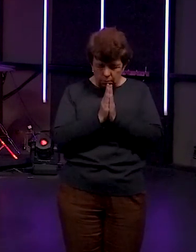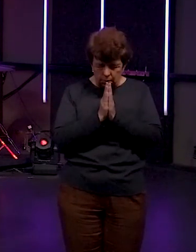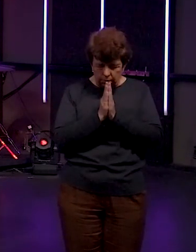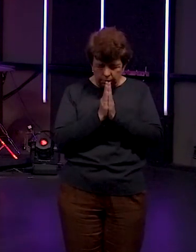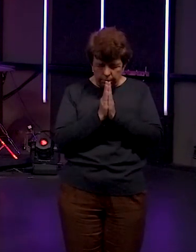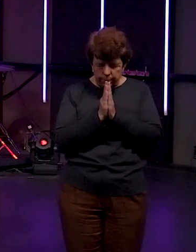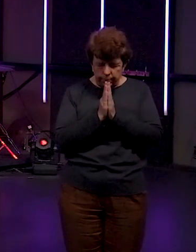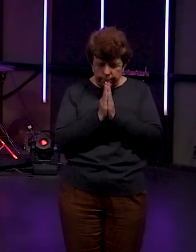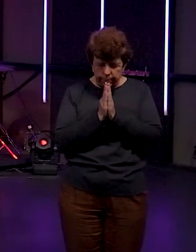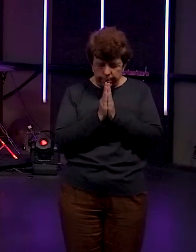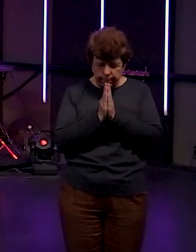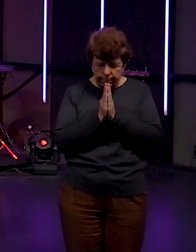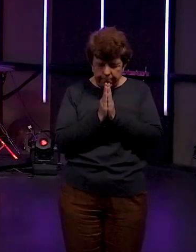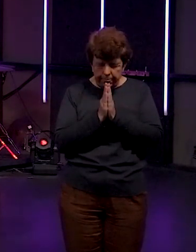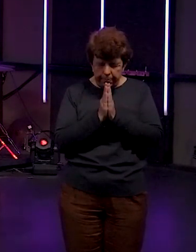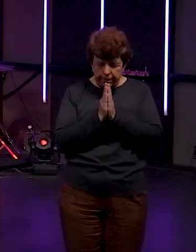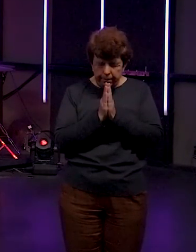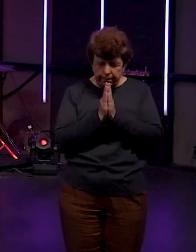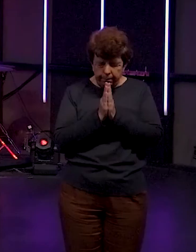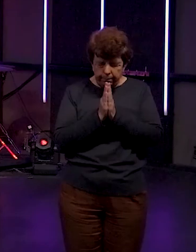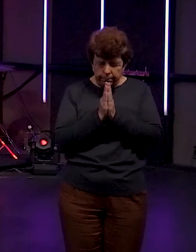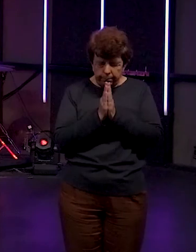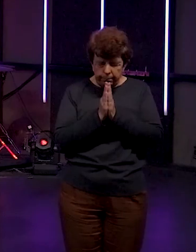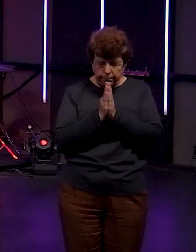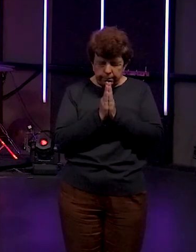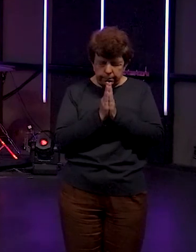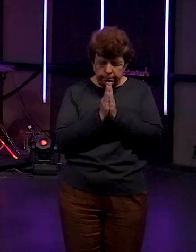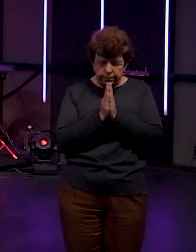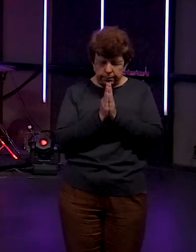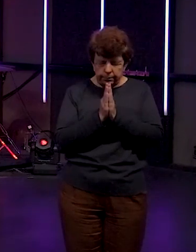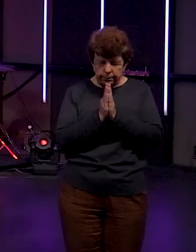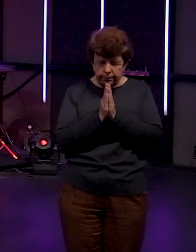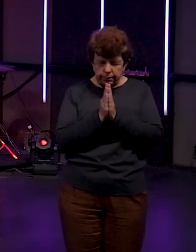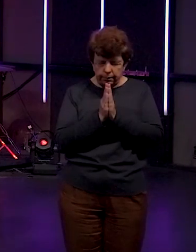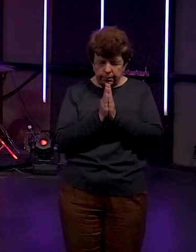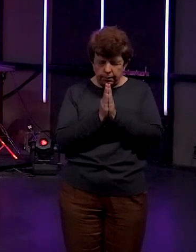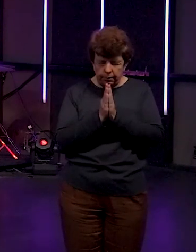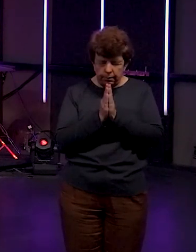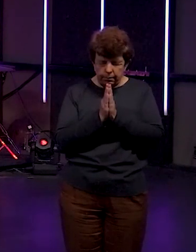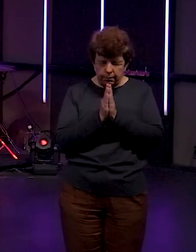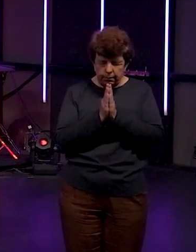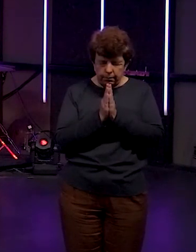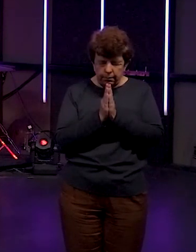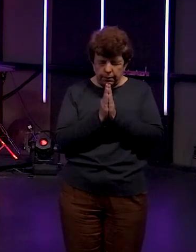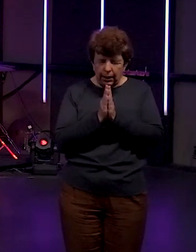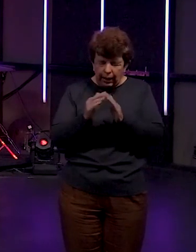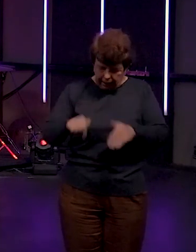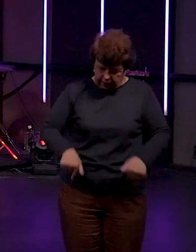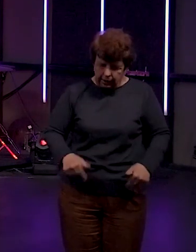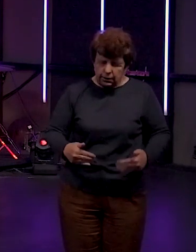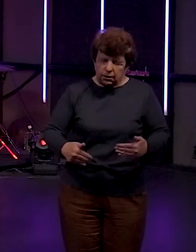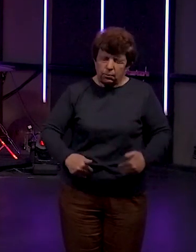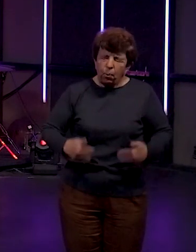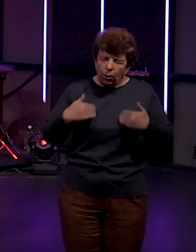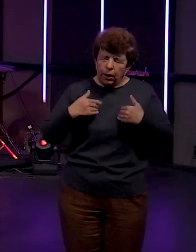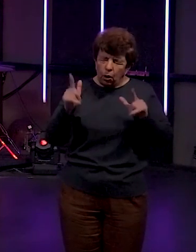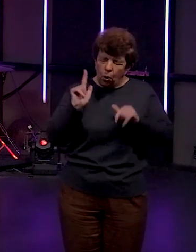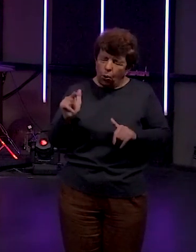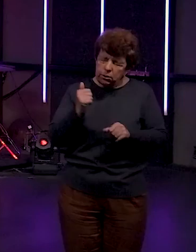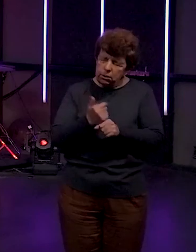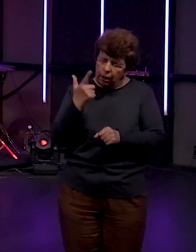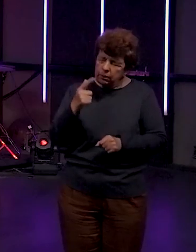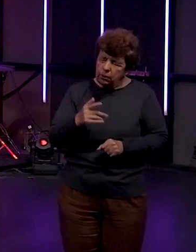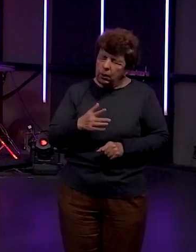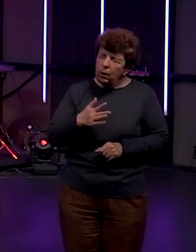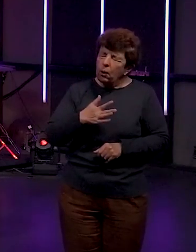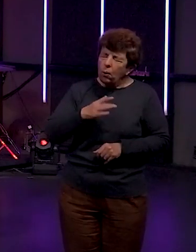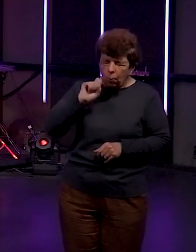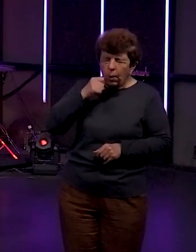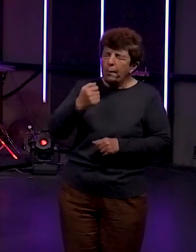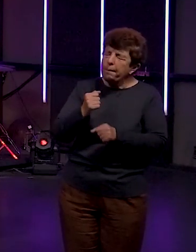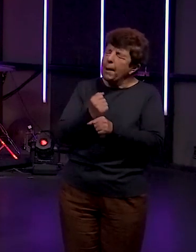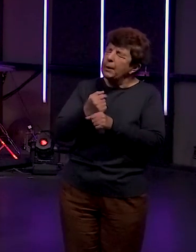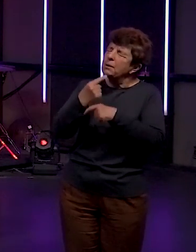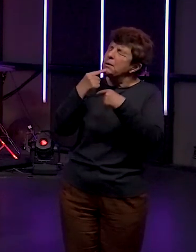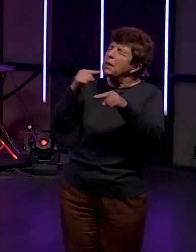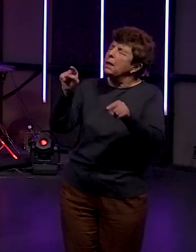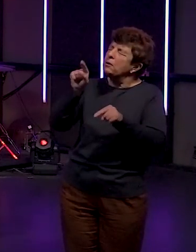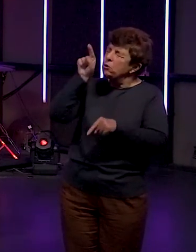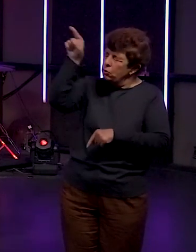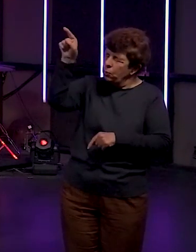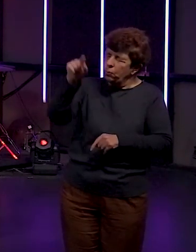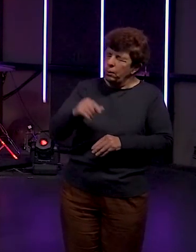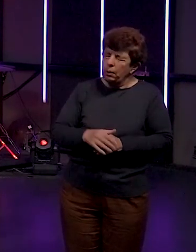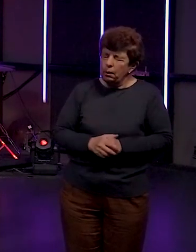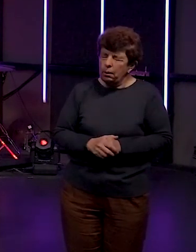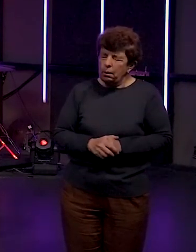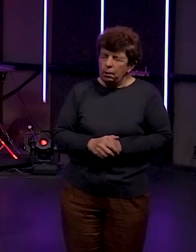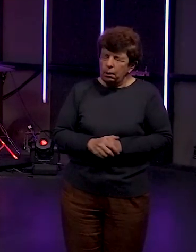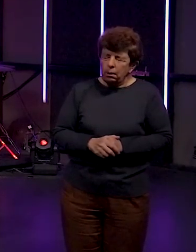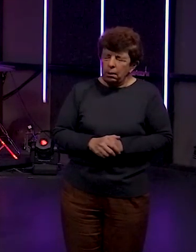(Praying) This morning Lord God we would make this declaration to you and